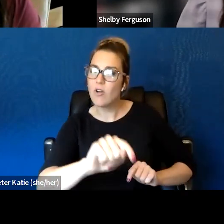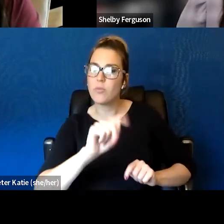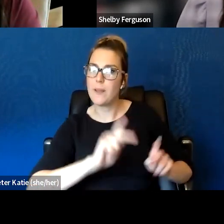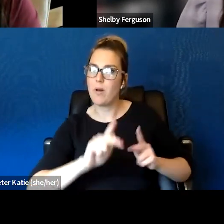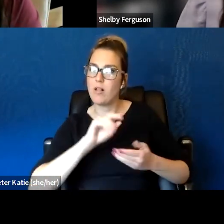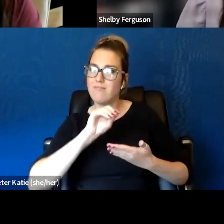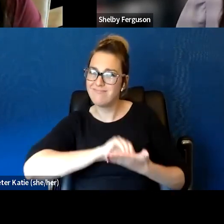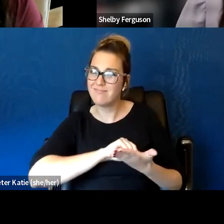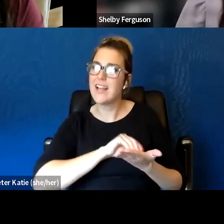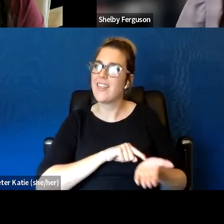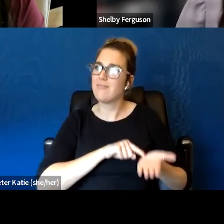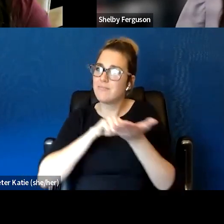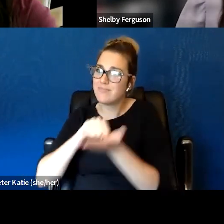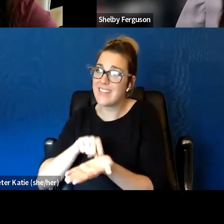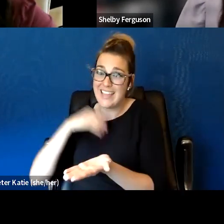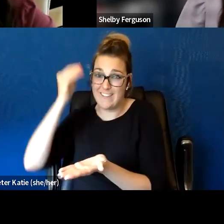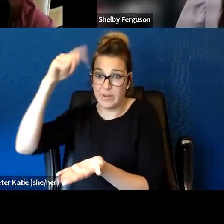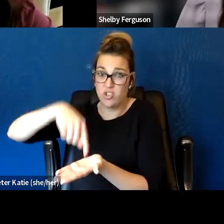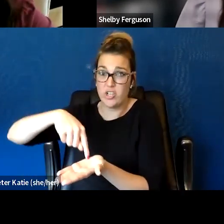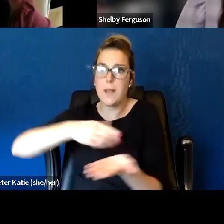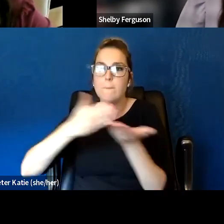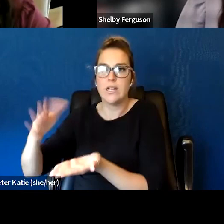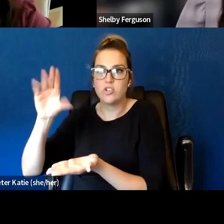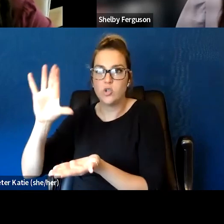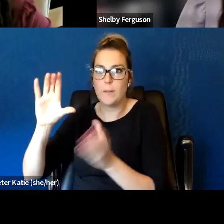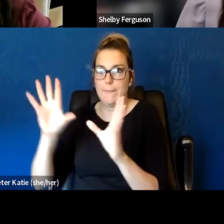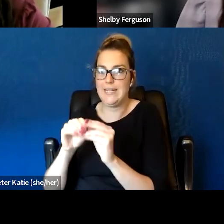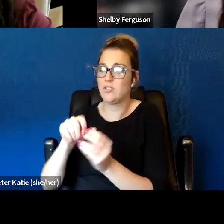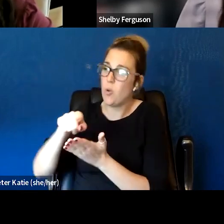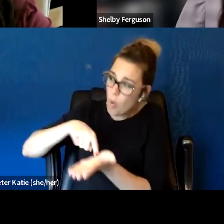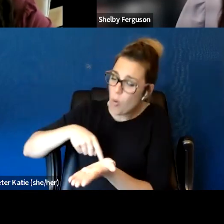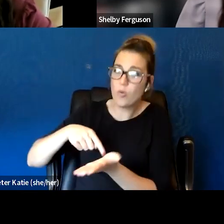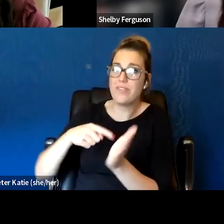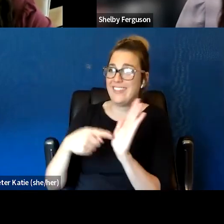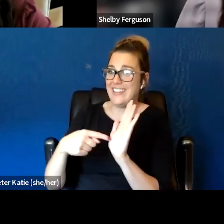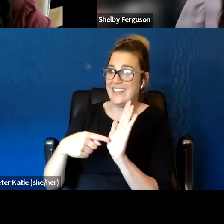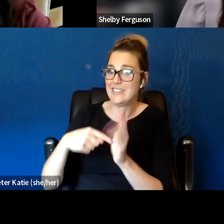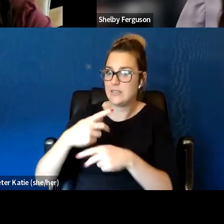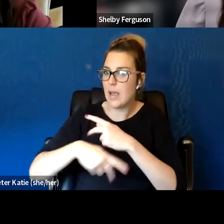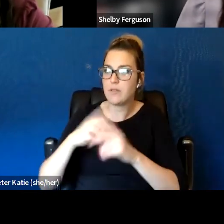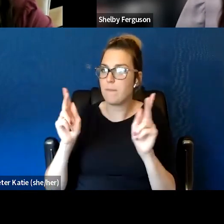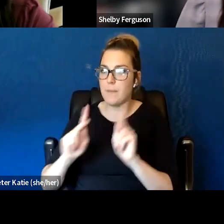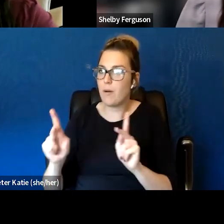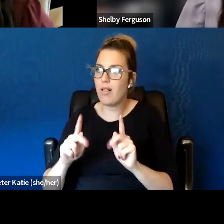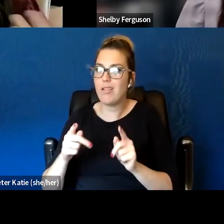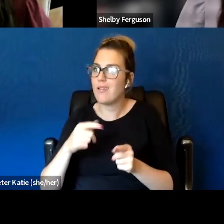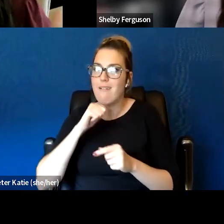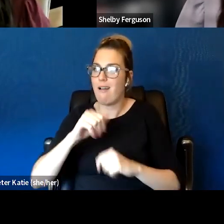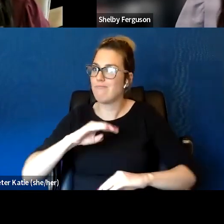or this resource is still needed. And again, that's another thing that's like much easier said than done is well, collect data about it.